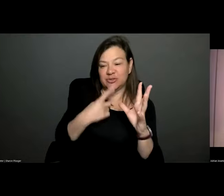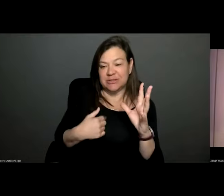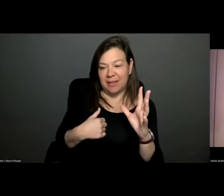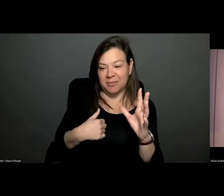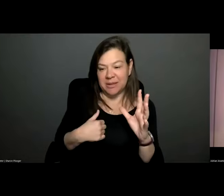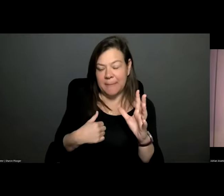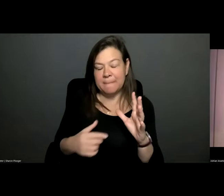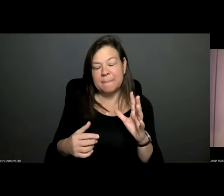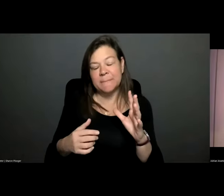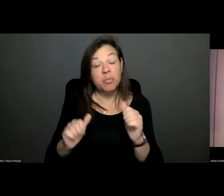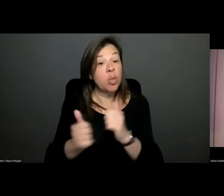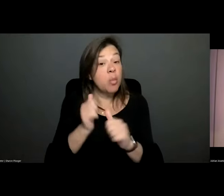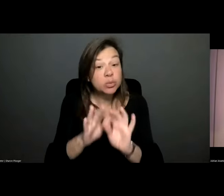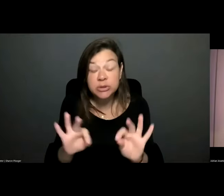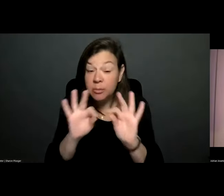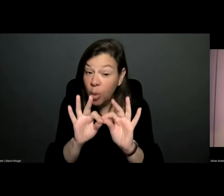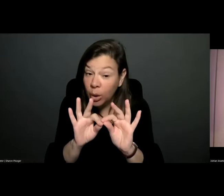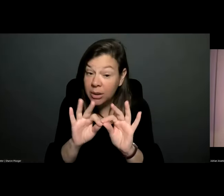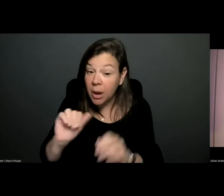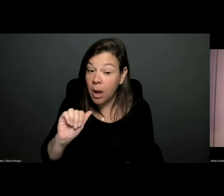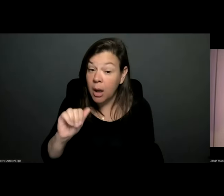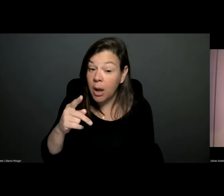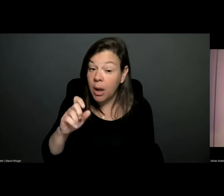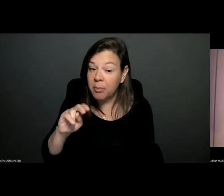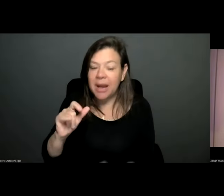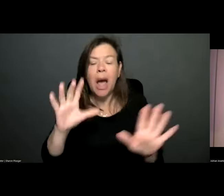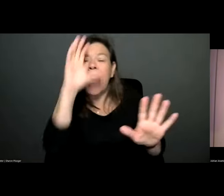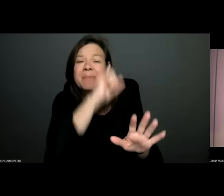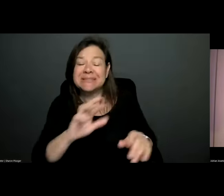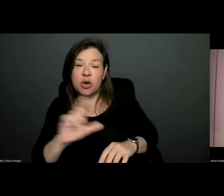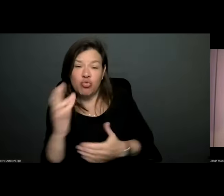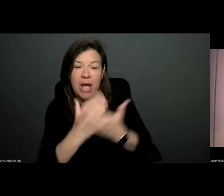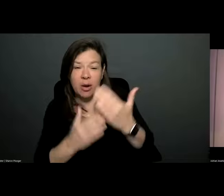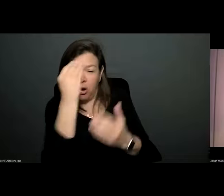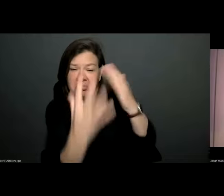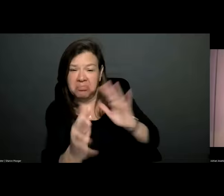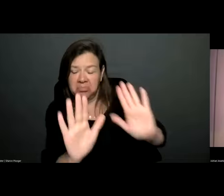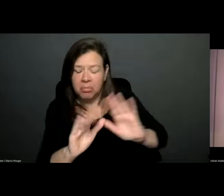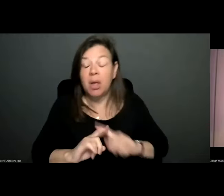is like, "The most important appendages that you have," I'm missing my right arm, by the way, the most important appendages that you have